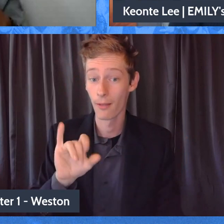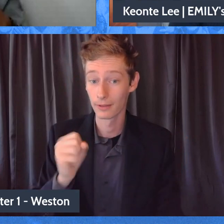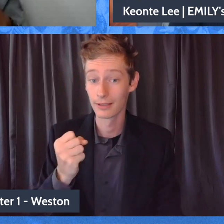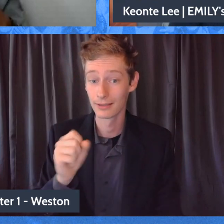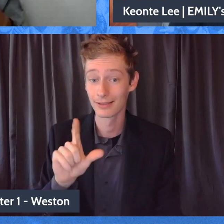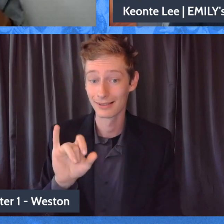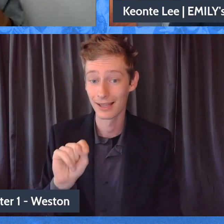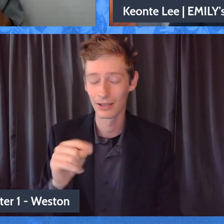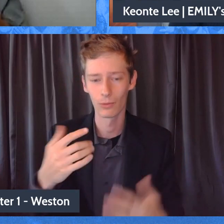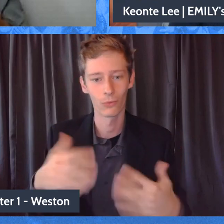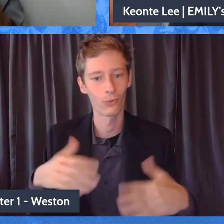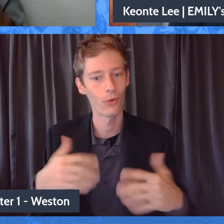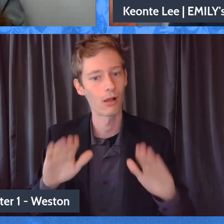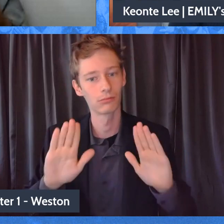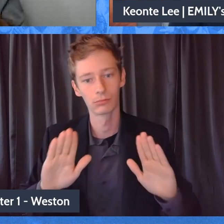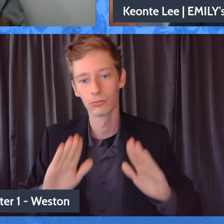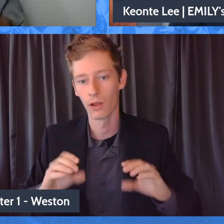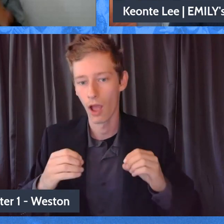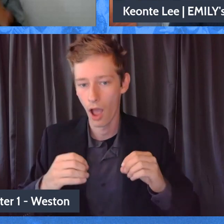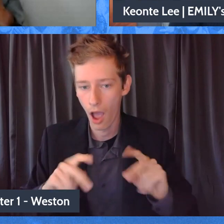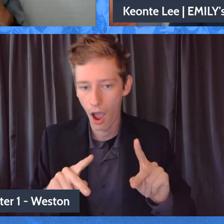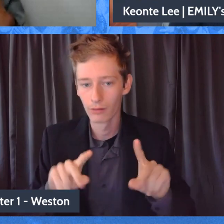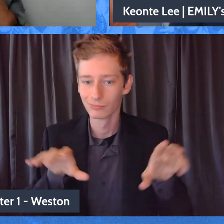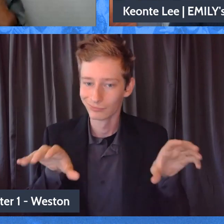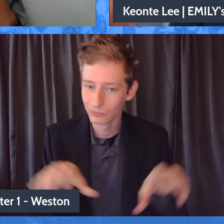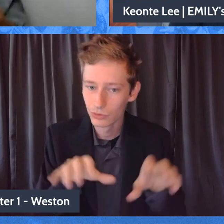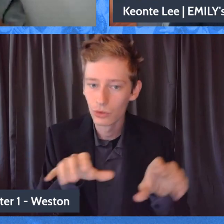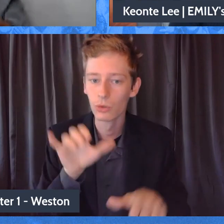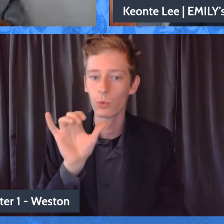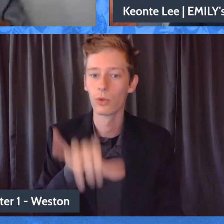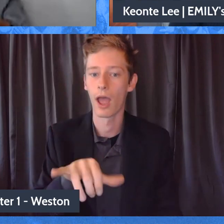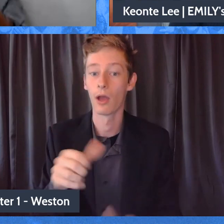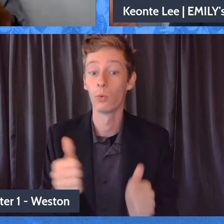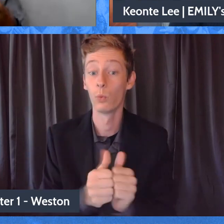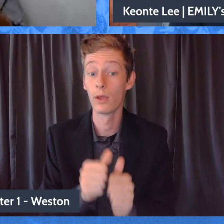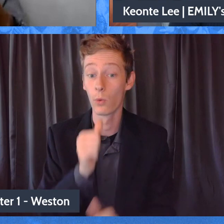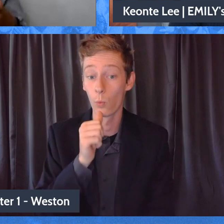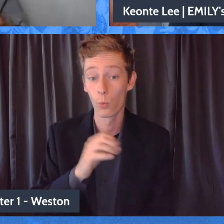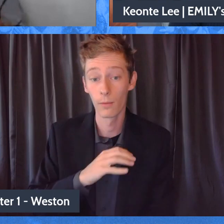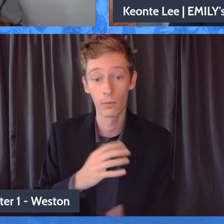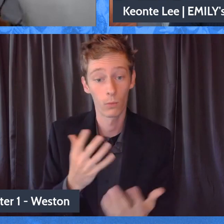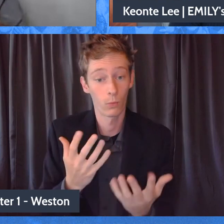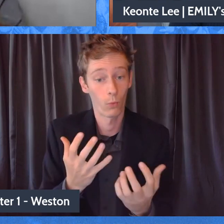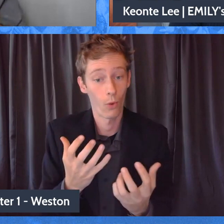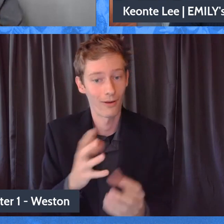with women who wanted to appear part of created in that same kind of society